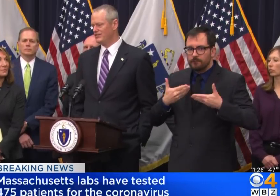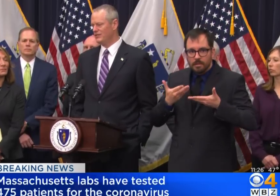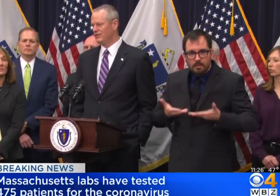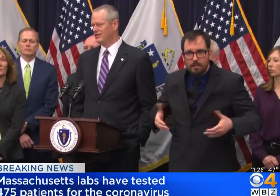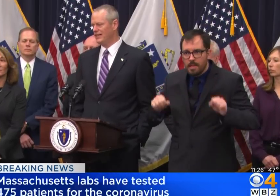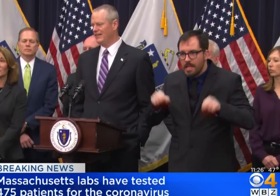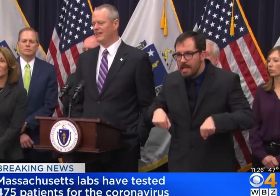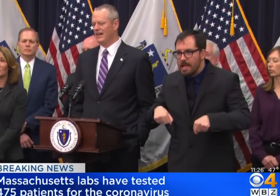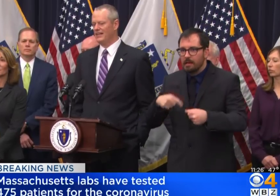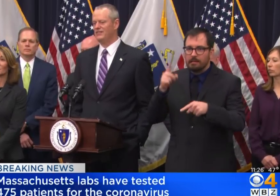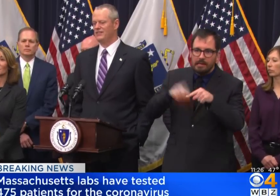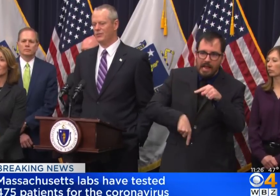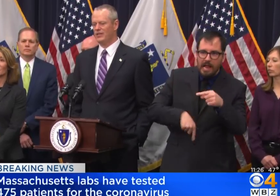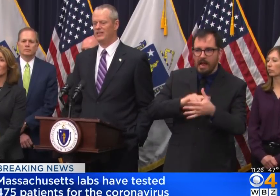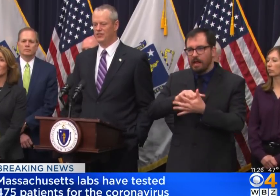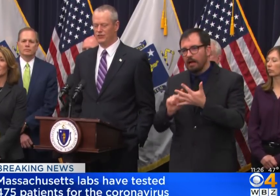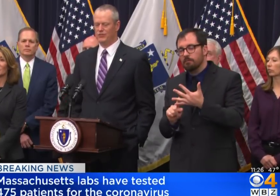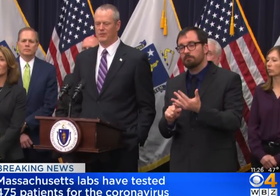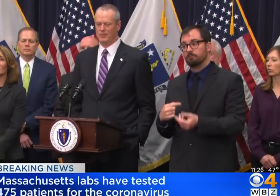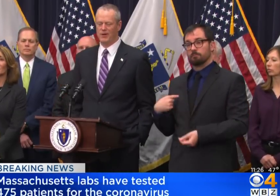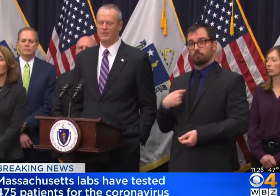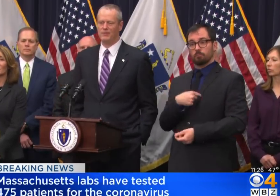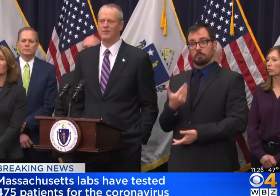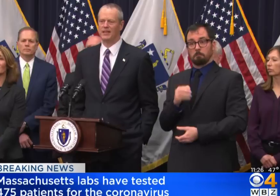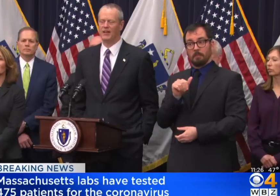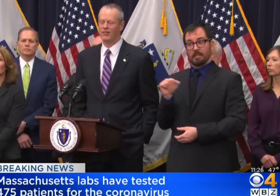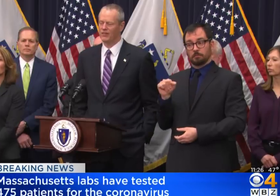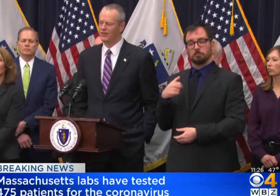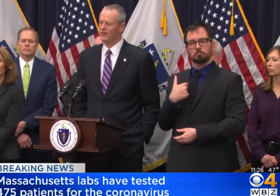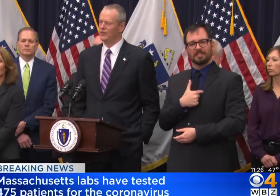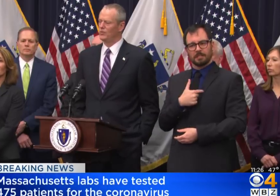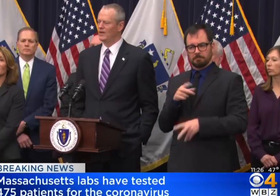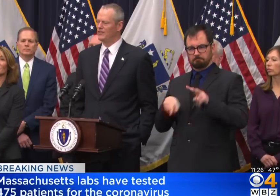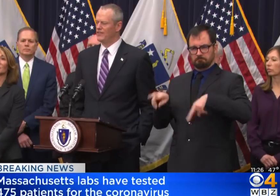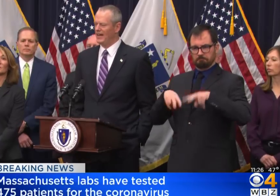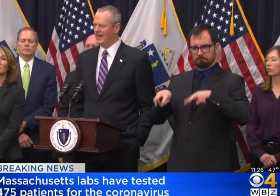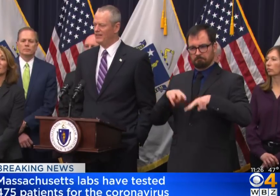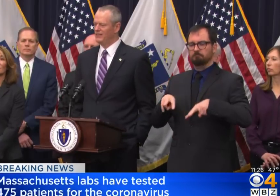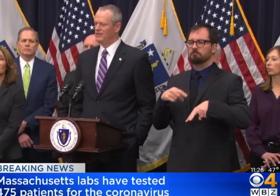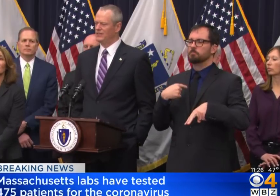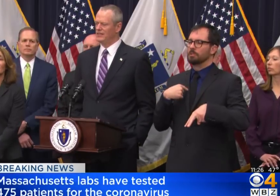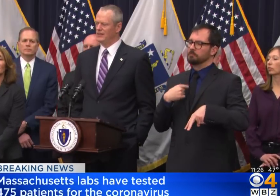STRATEGIES BASED ON THE BEST AVAILABLE DATA AND GUIDANCE OF THE ADVICE THEY'RE GETTING.